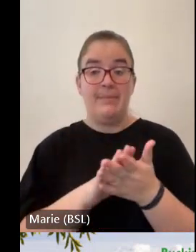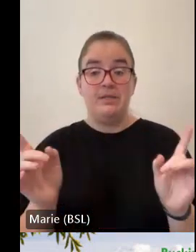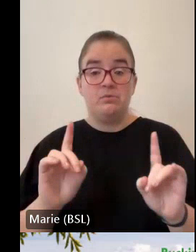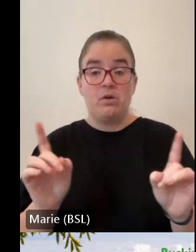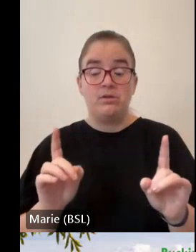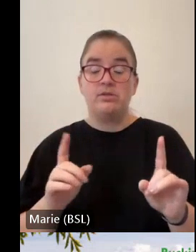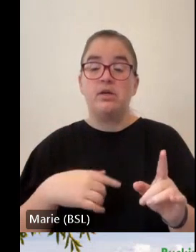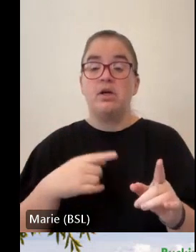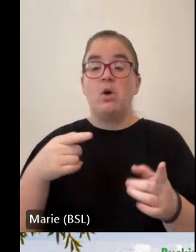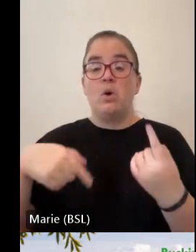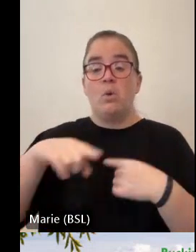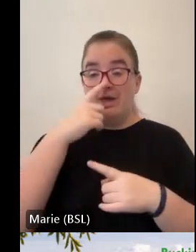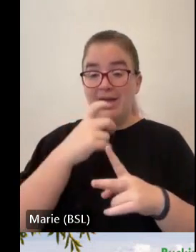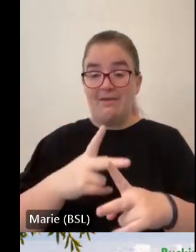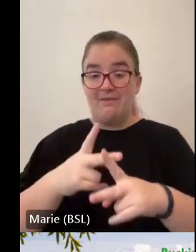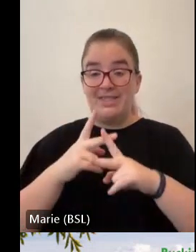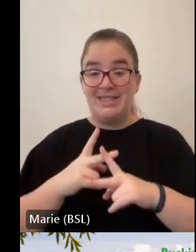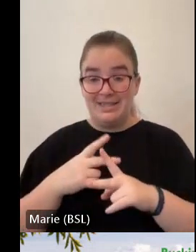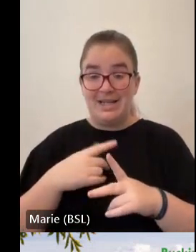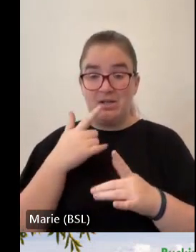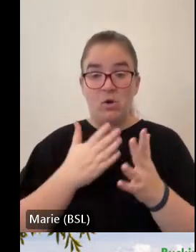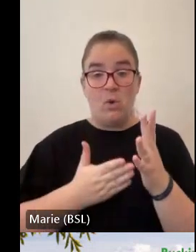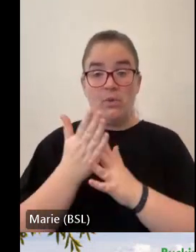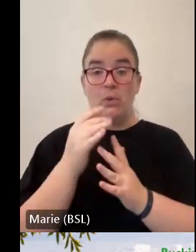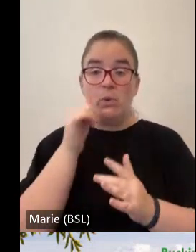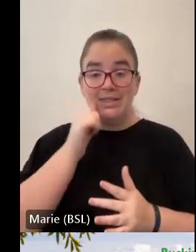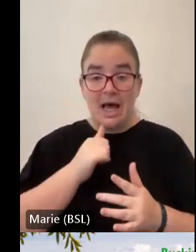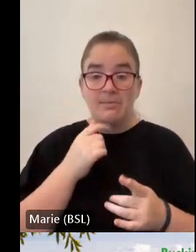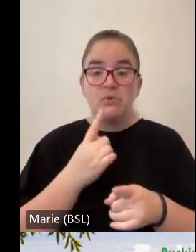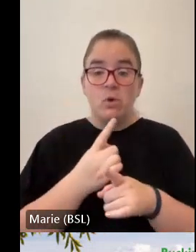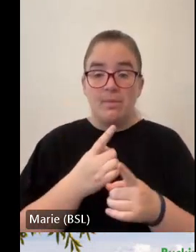to, we'll come and visit you and obviously other elements of